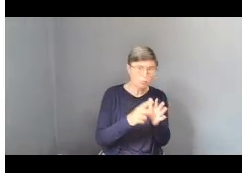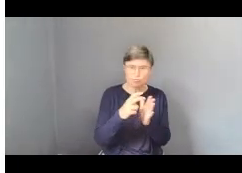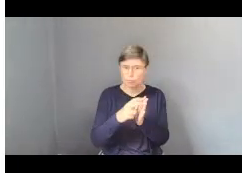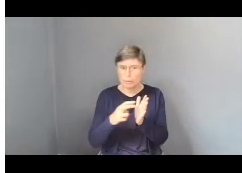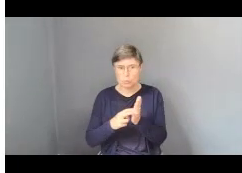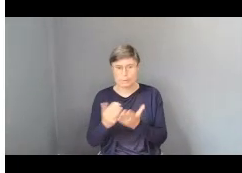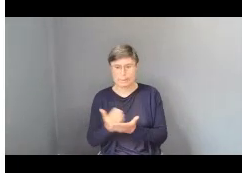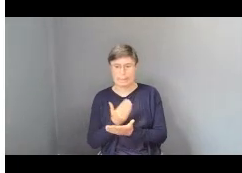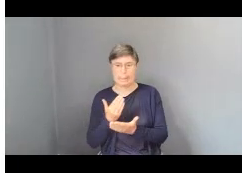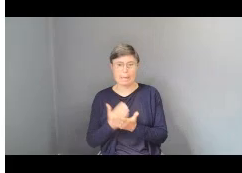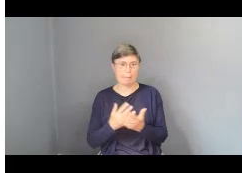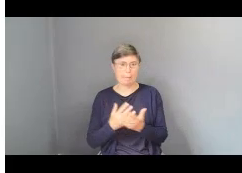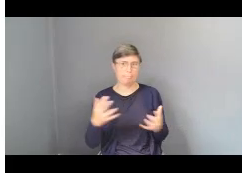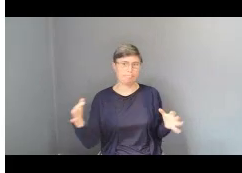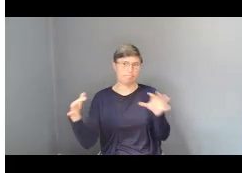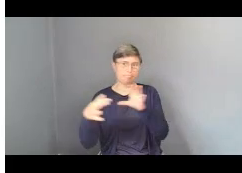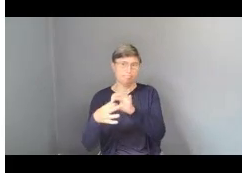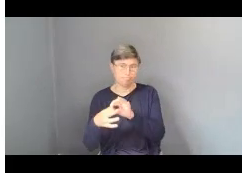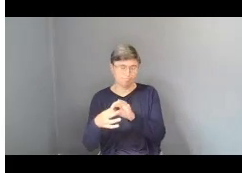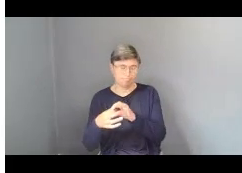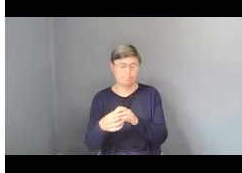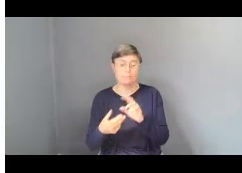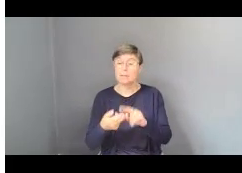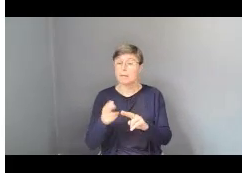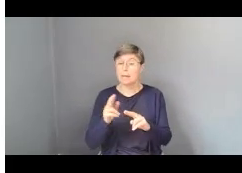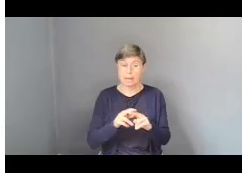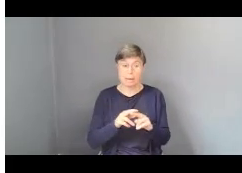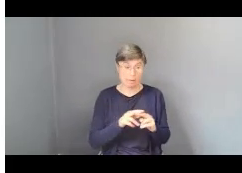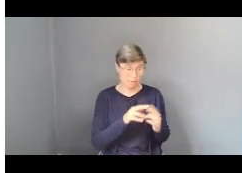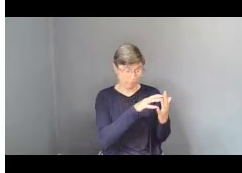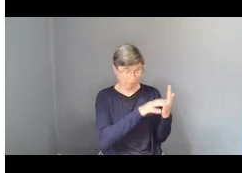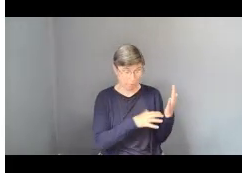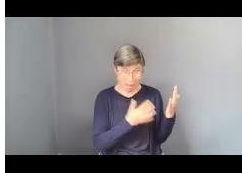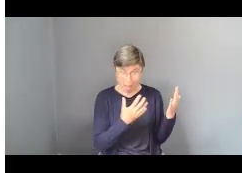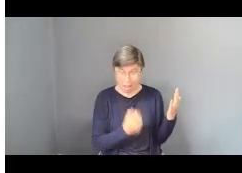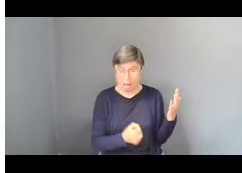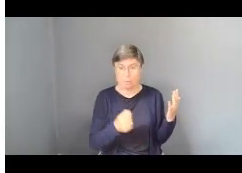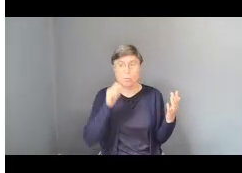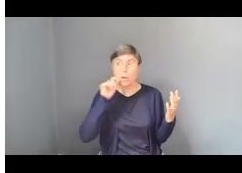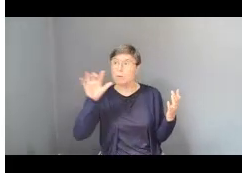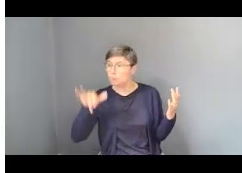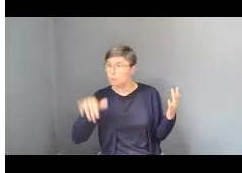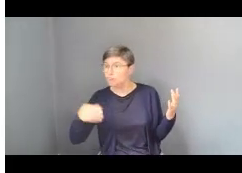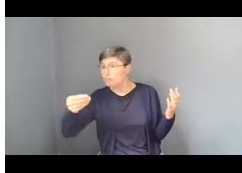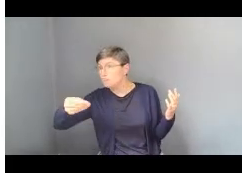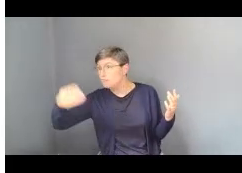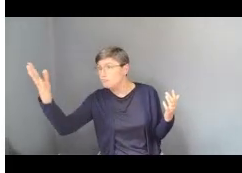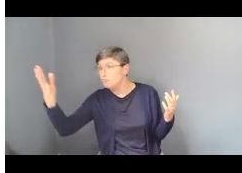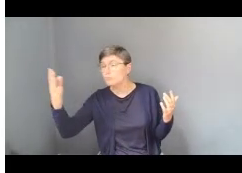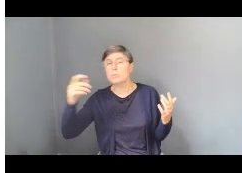Once a claim is submitted, it usually takes two business days to be paid.